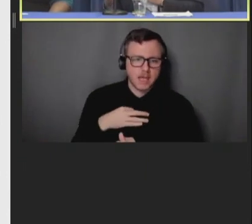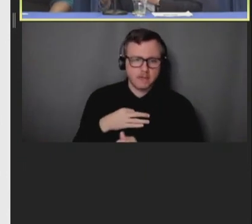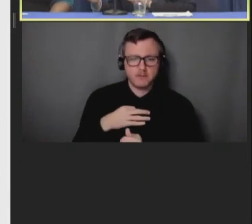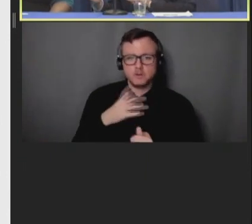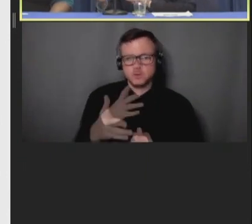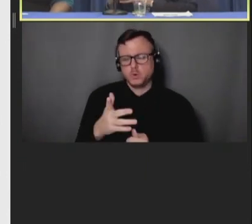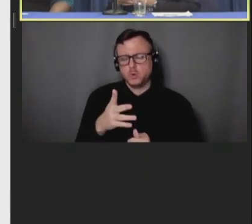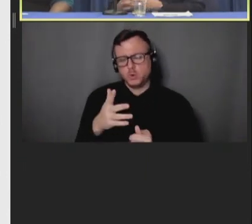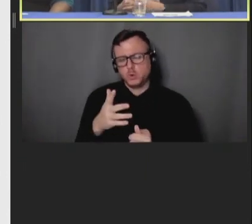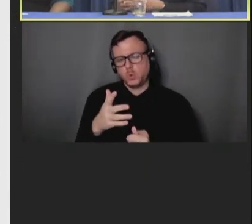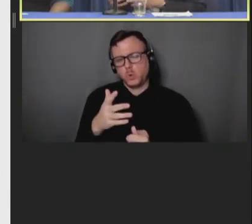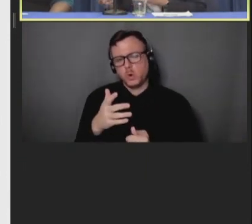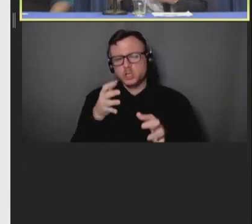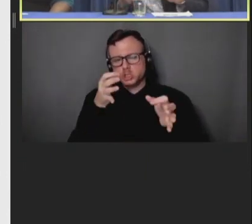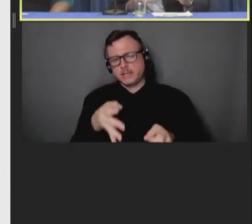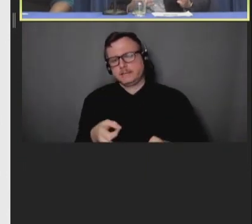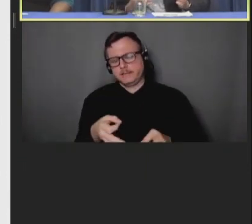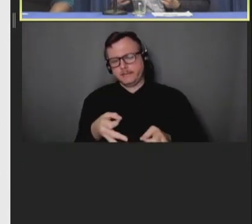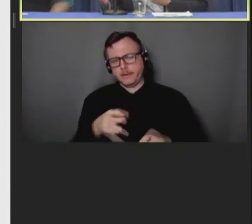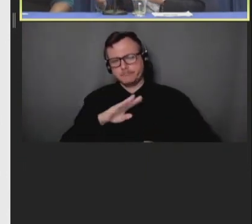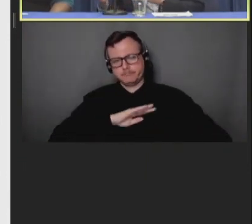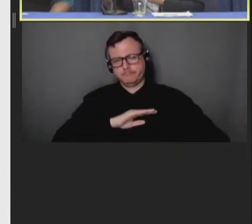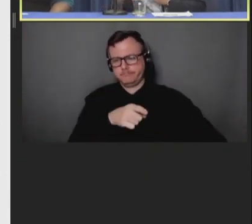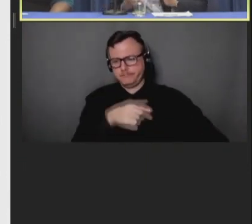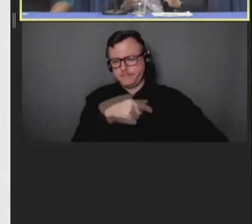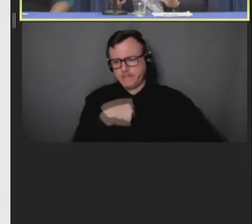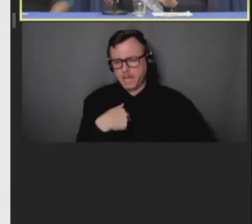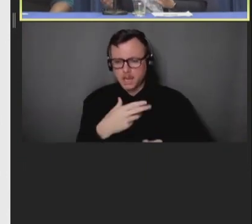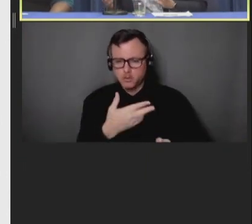that resource. We recognized that the teams were sometimes returning from West Marin,